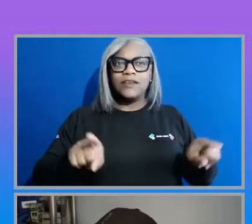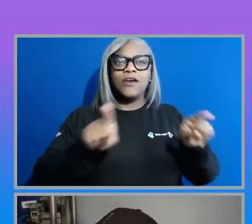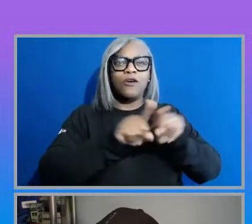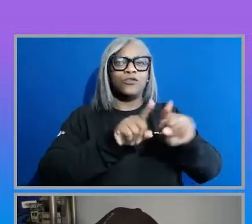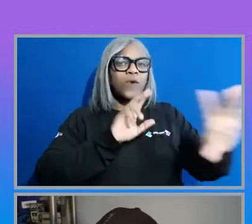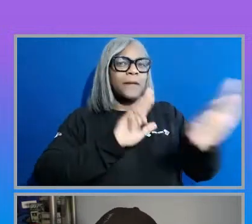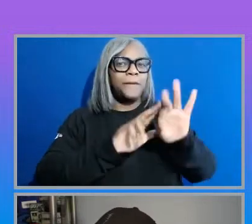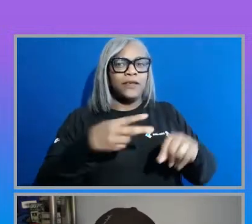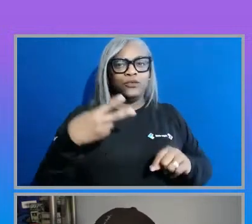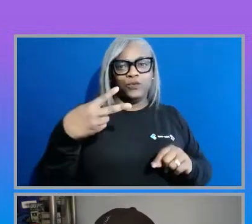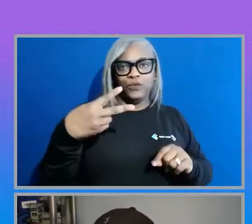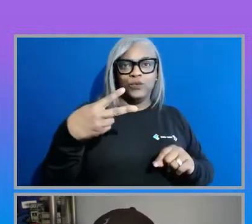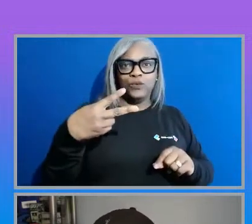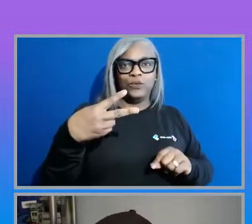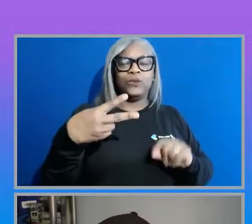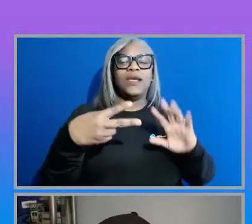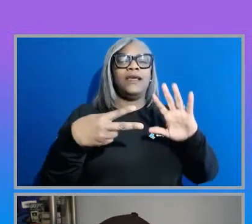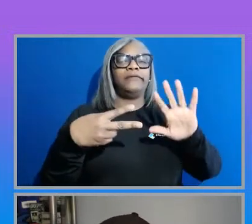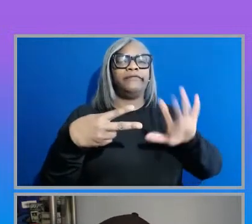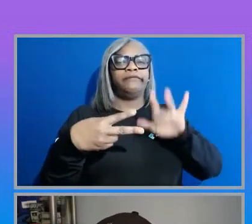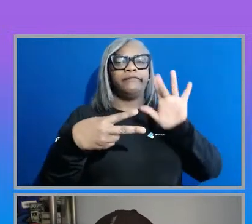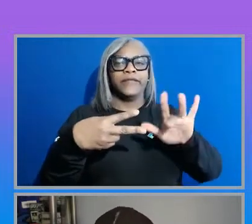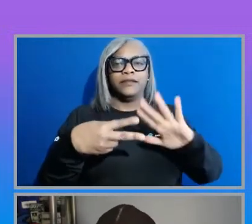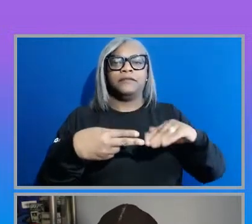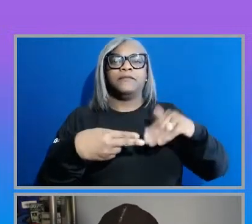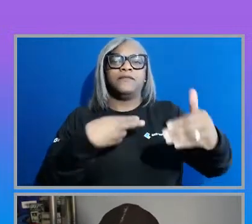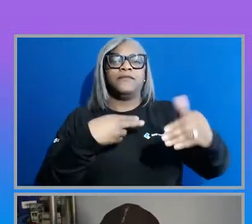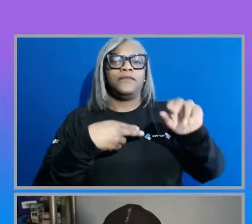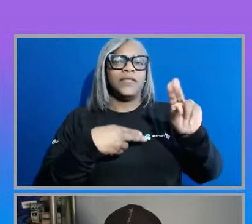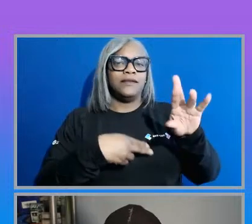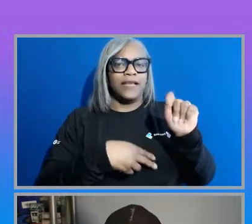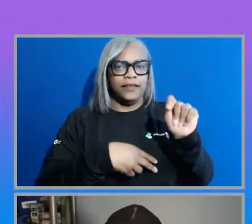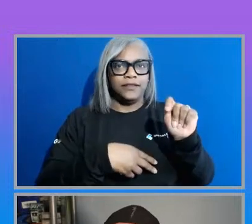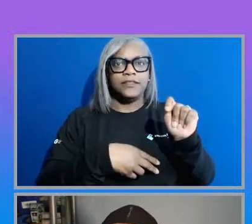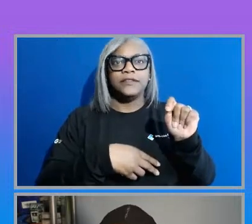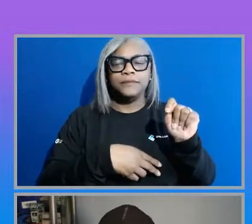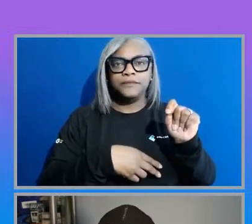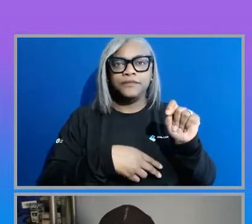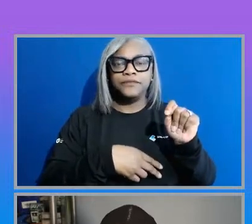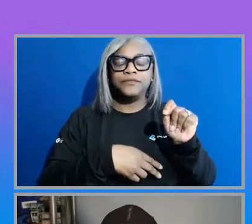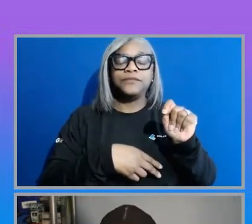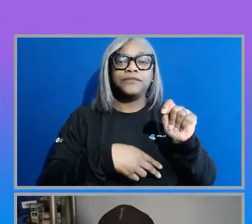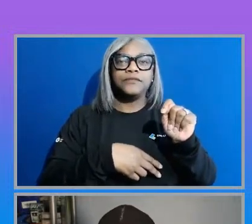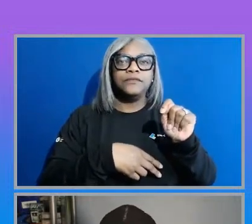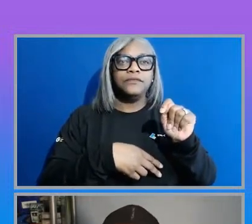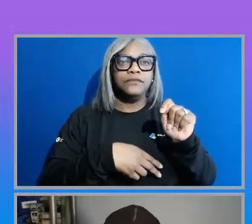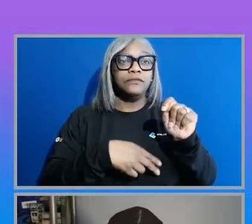good demo. Select these two here and then I'm going to hit next. Now based on my selection the